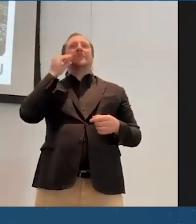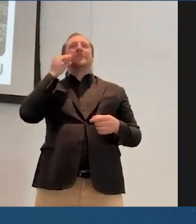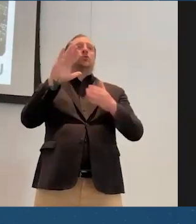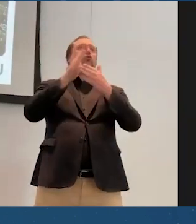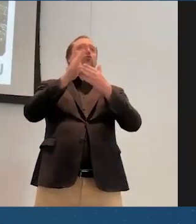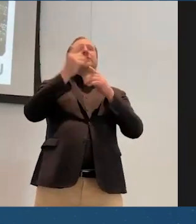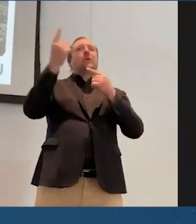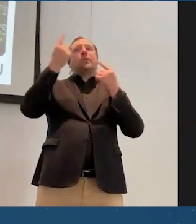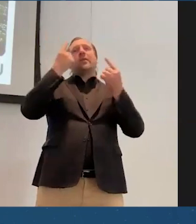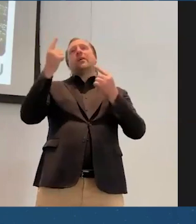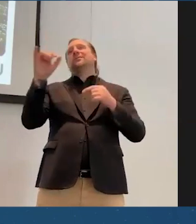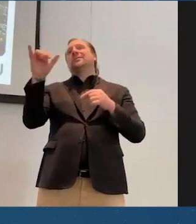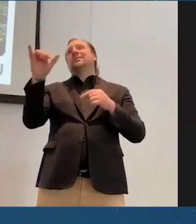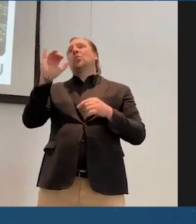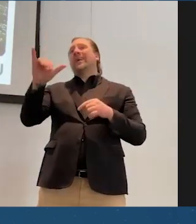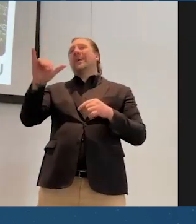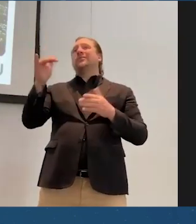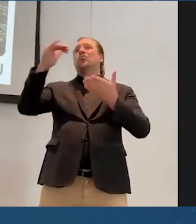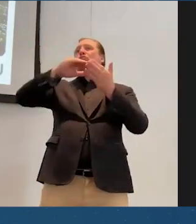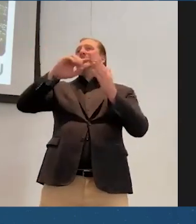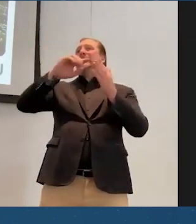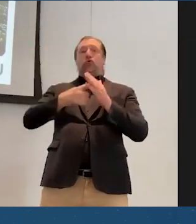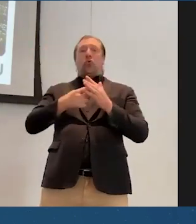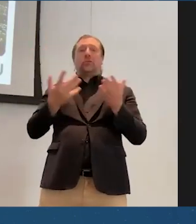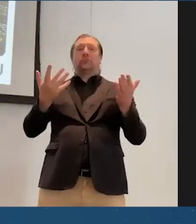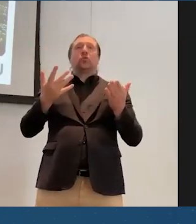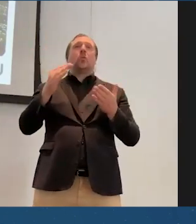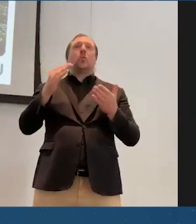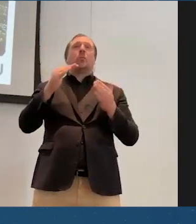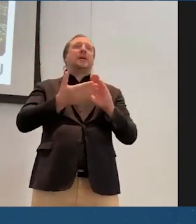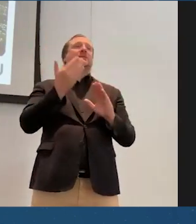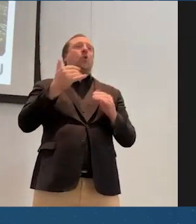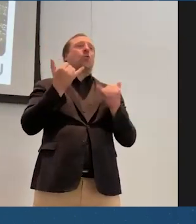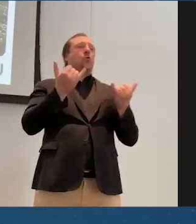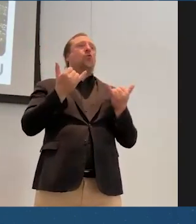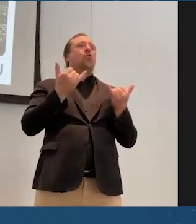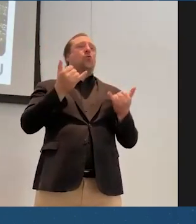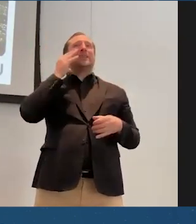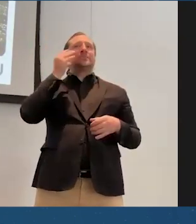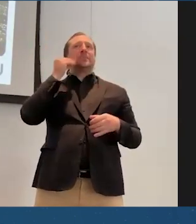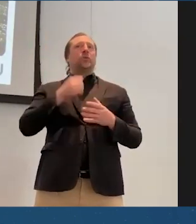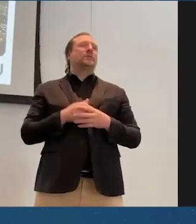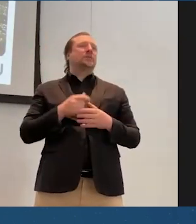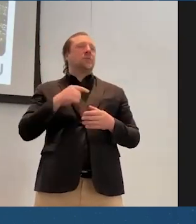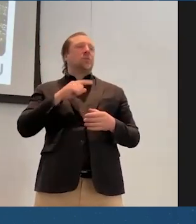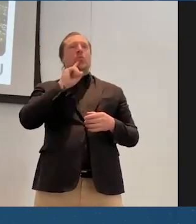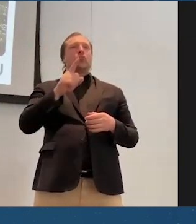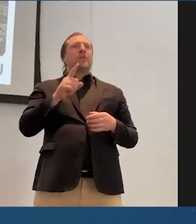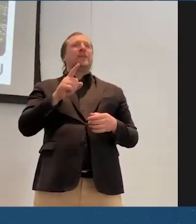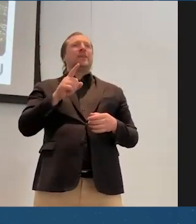And then actually, that's where we start. So based off of the current experience, we're really in the ideation phase